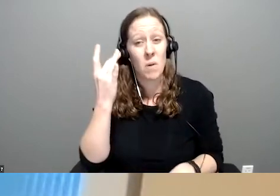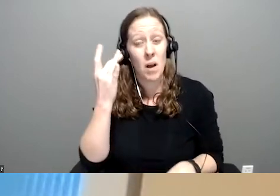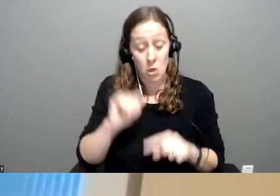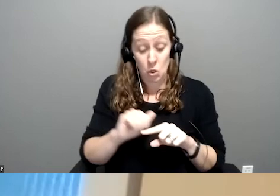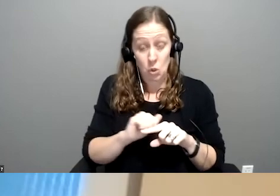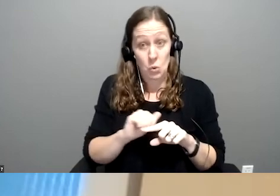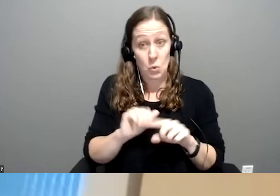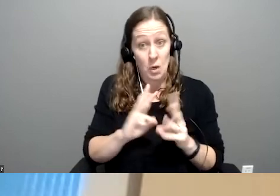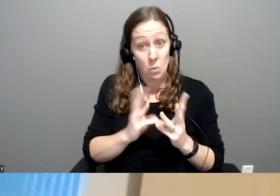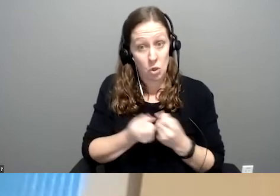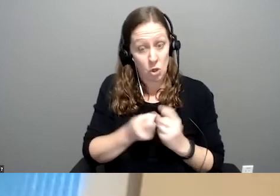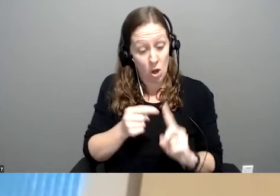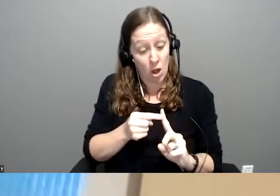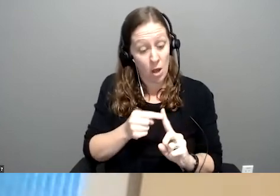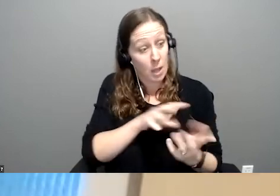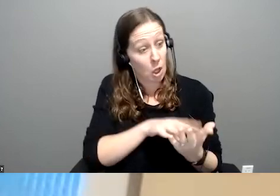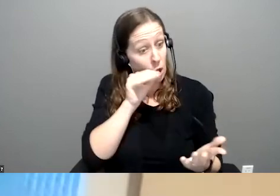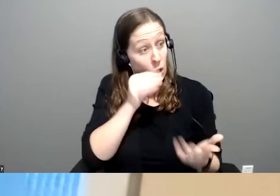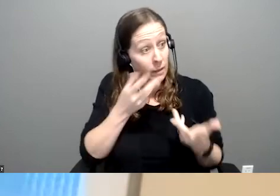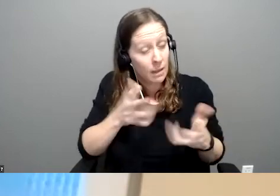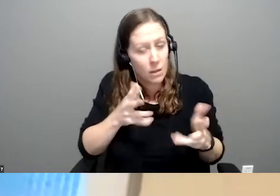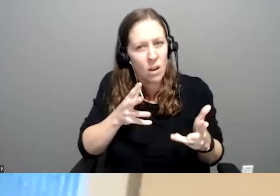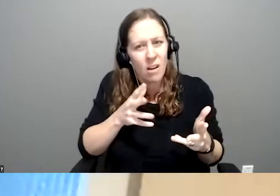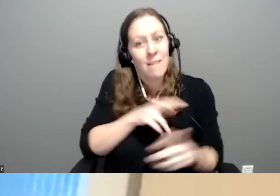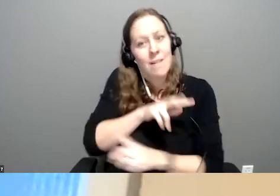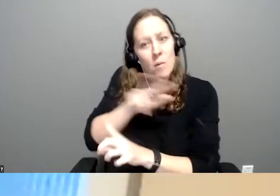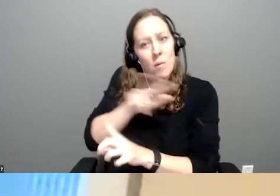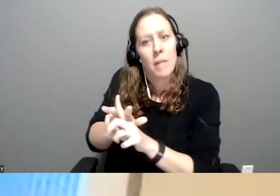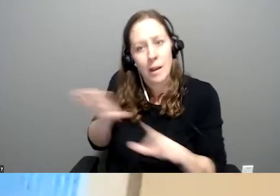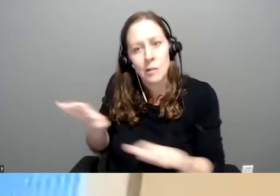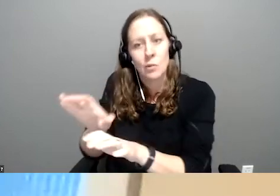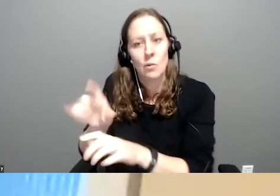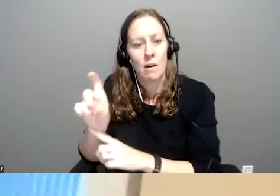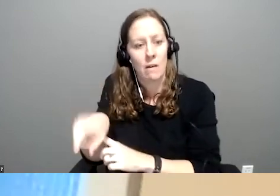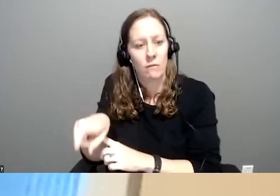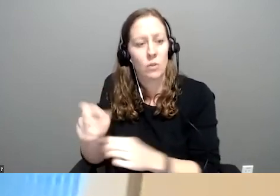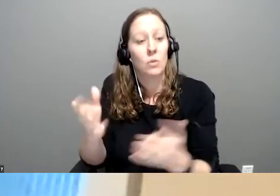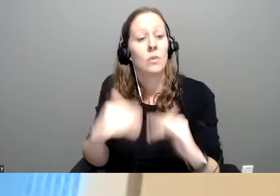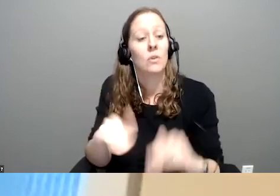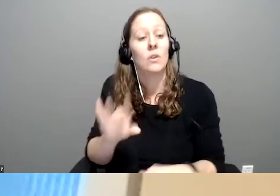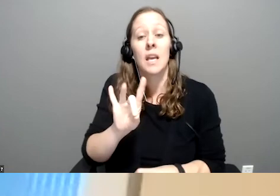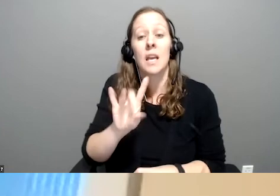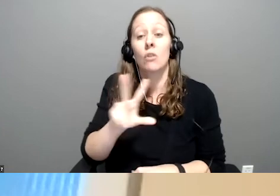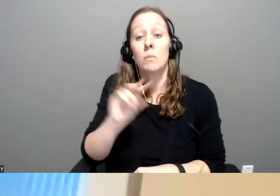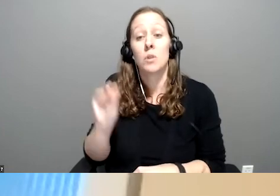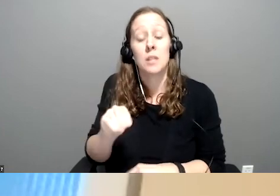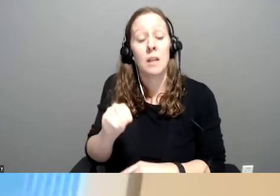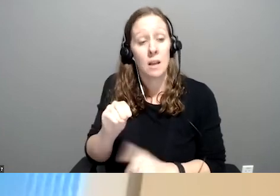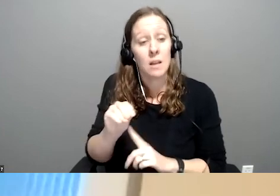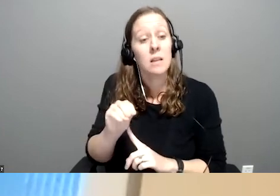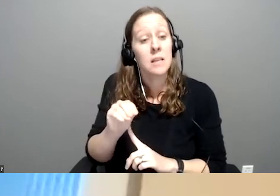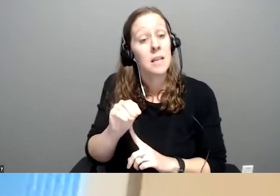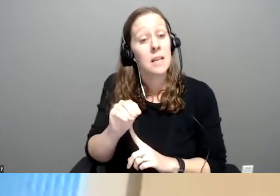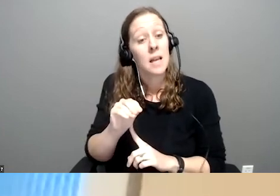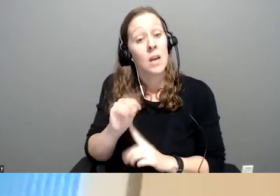action. 83% rated the duration of the workshop from good to excellent, so the timing was good.